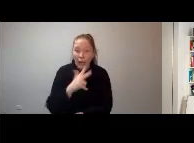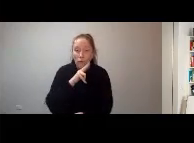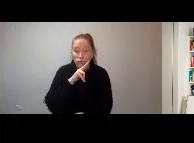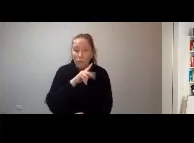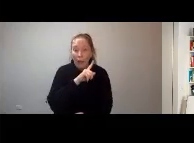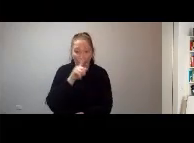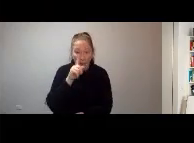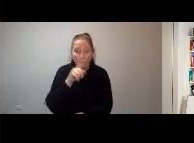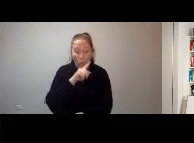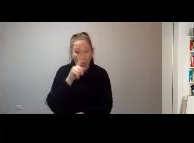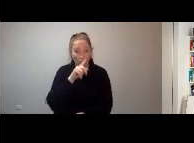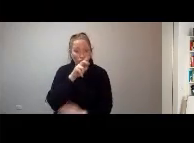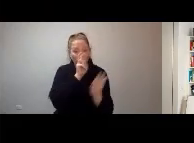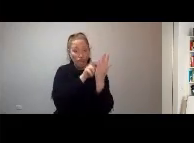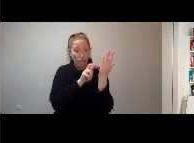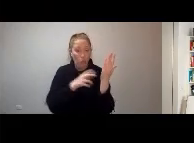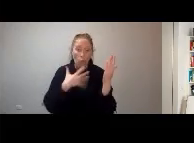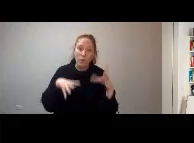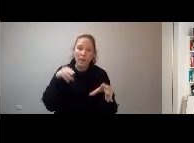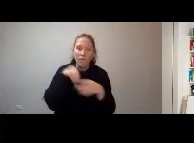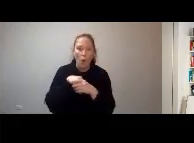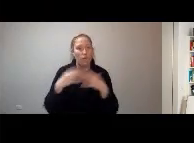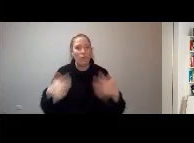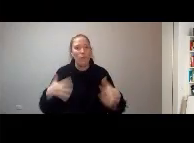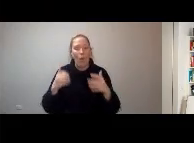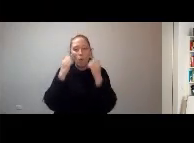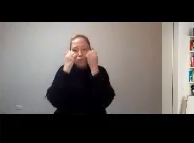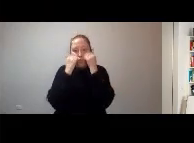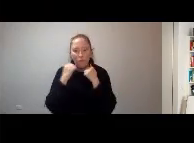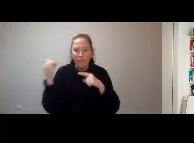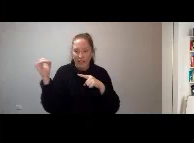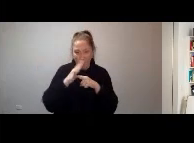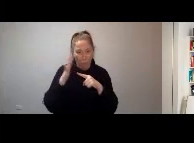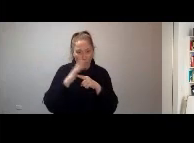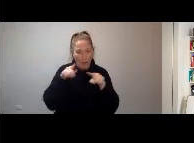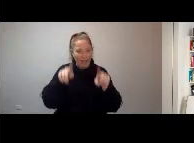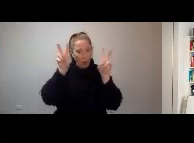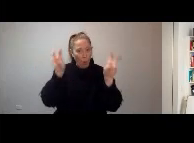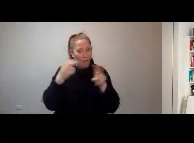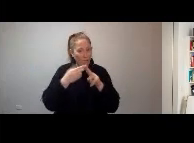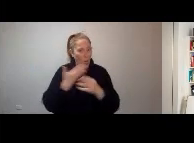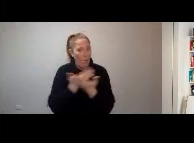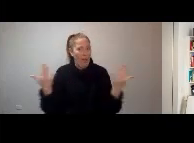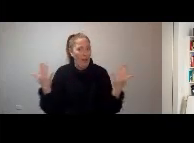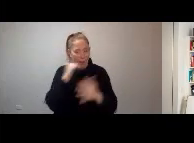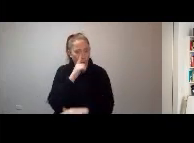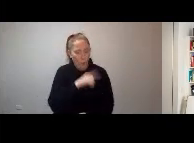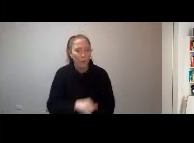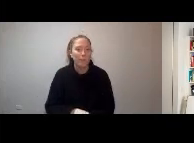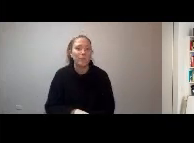and it really just does demonstrate the importance of this session to you all. Today's FACSIAR Lunch and Learn webinar